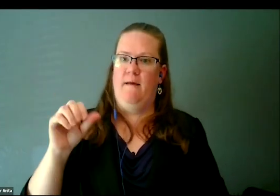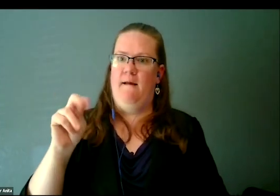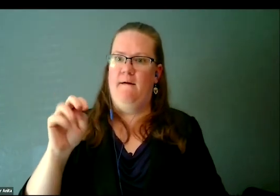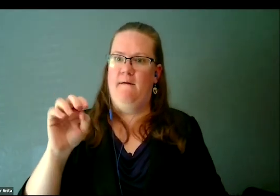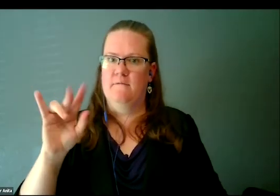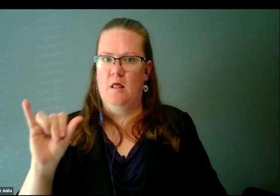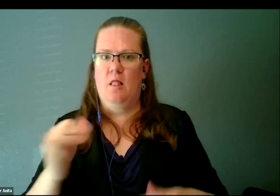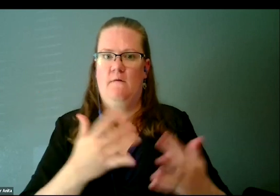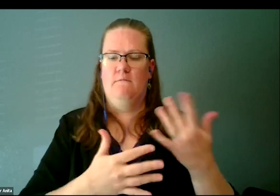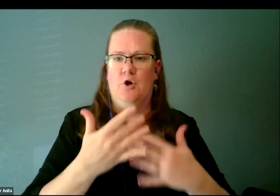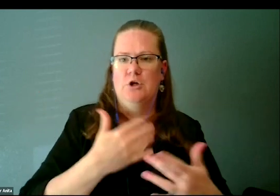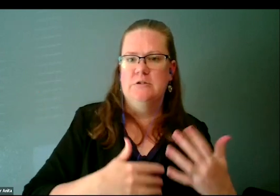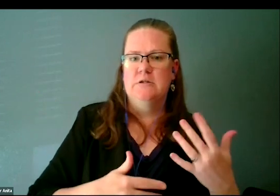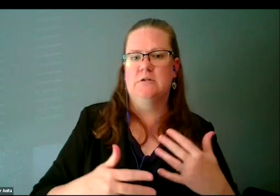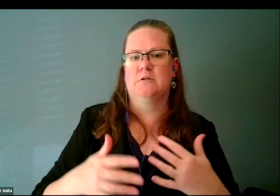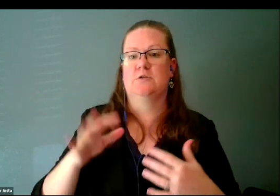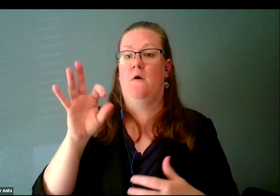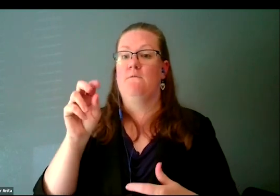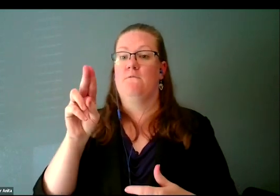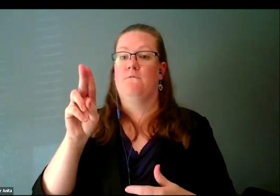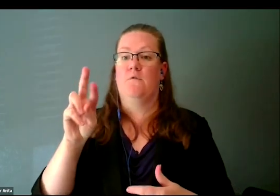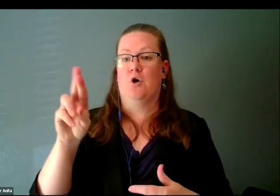There's a fur tanning room with piles of furs